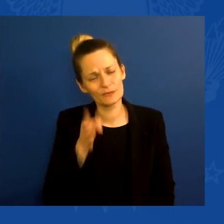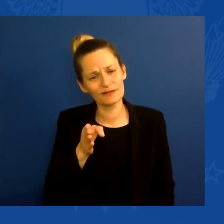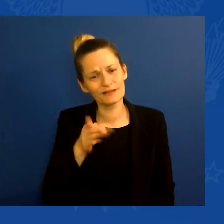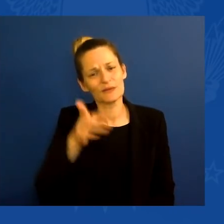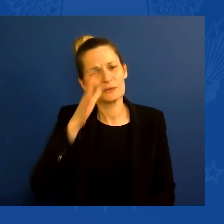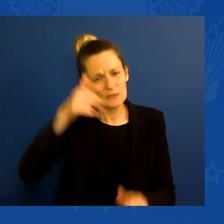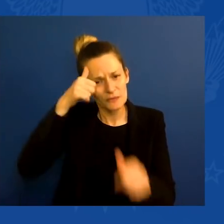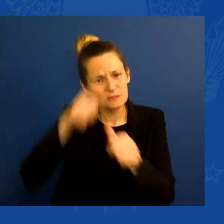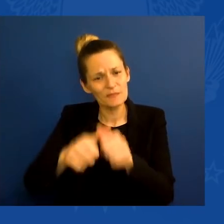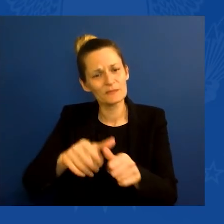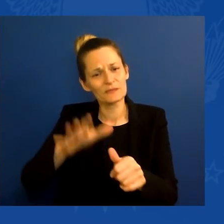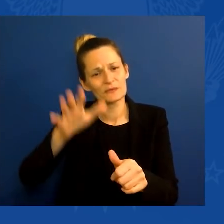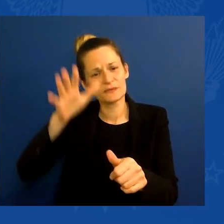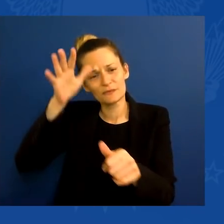before it brings a tear to your eyes.